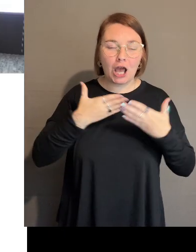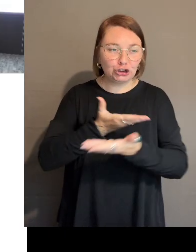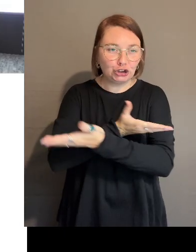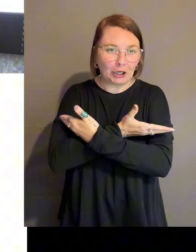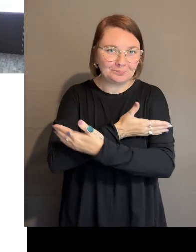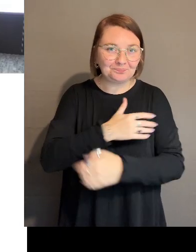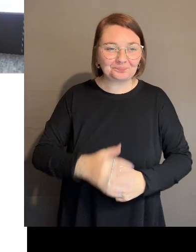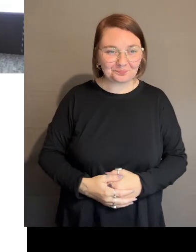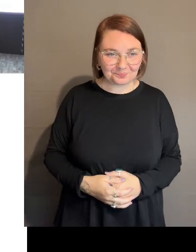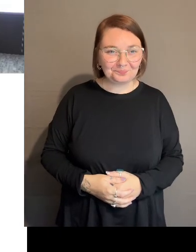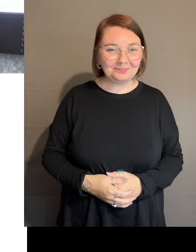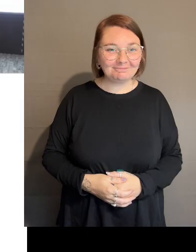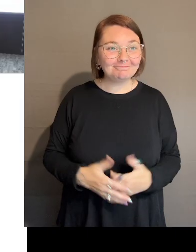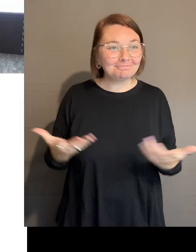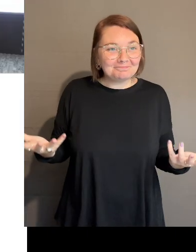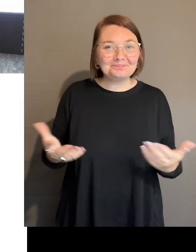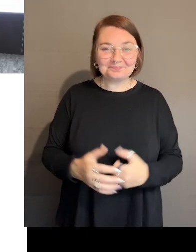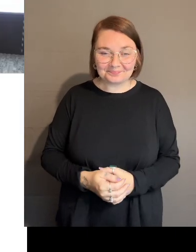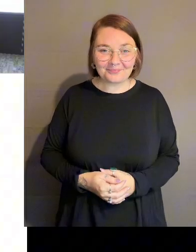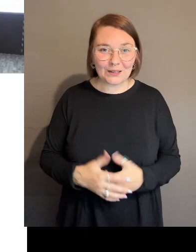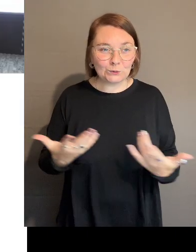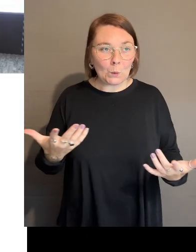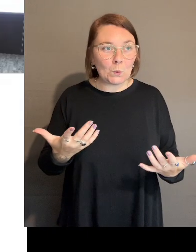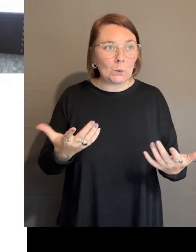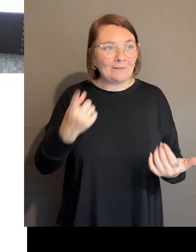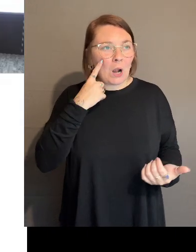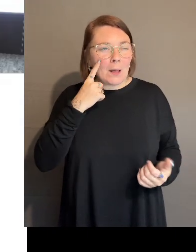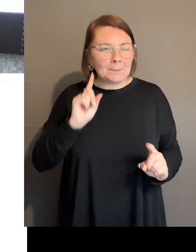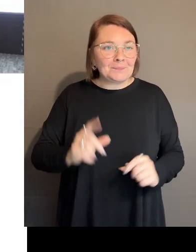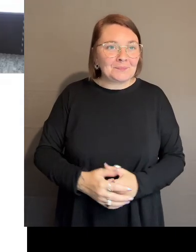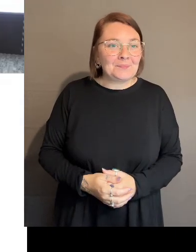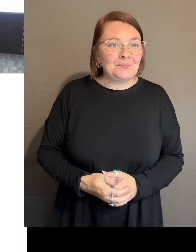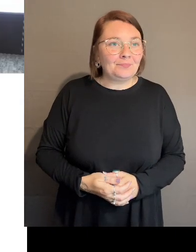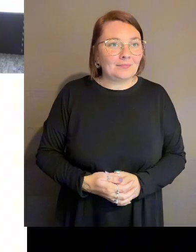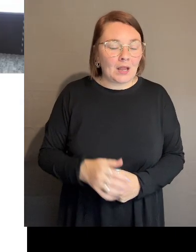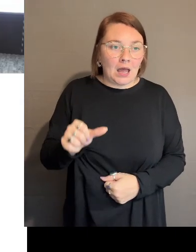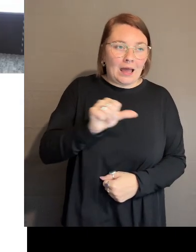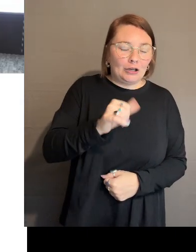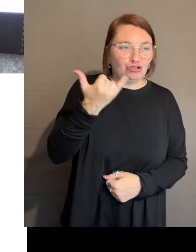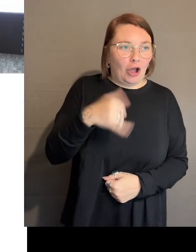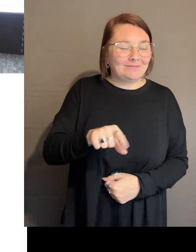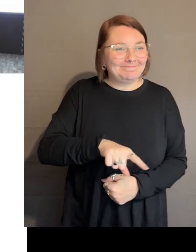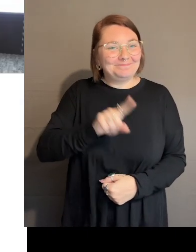Yeah, so let's see here. I'm going the wrong way.